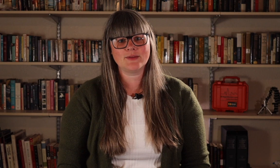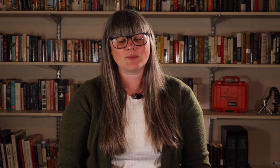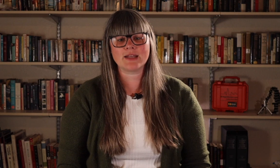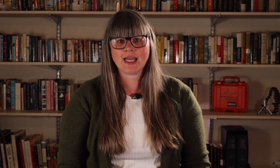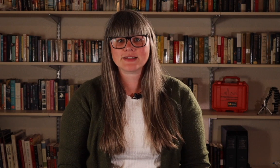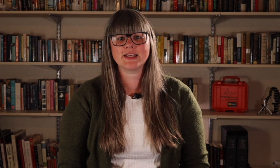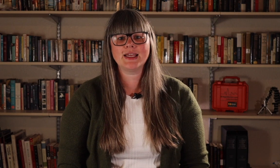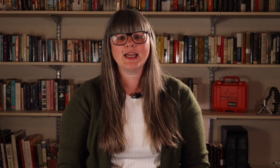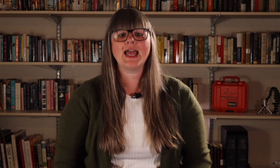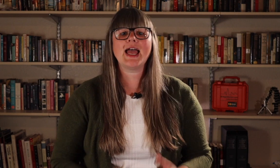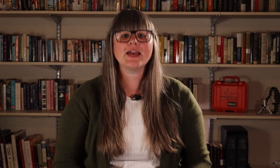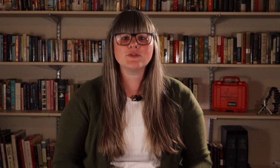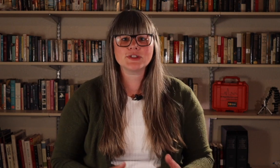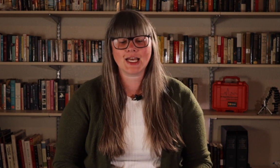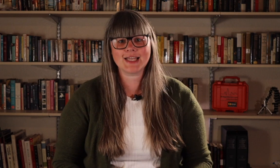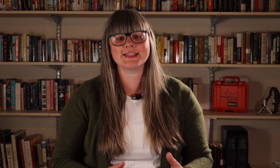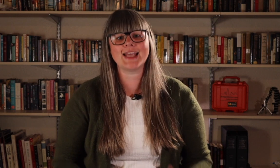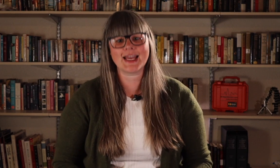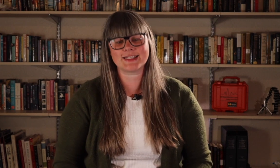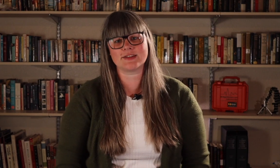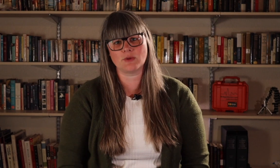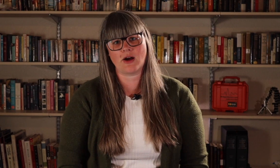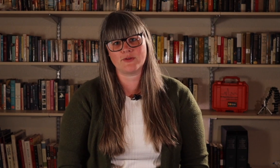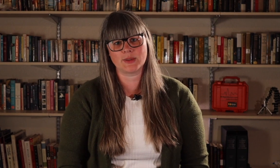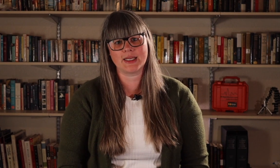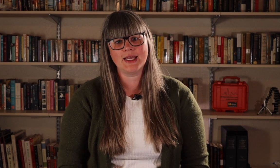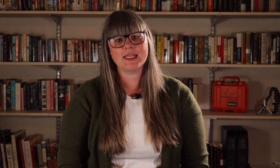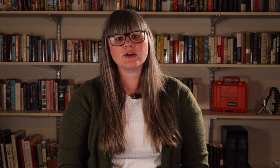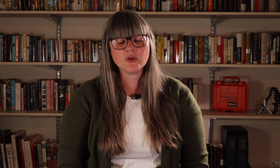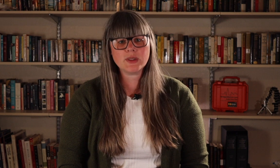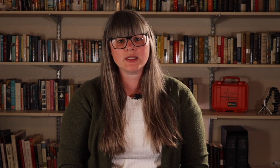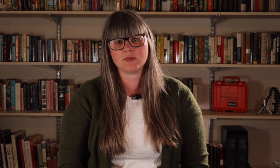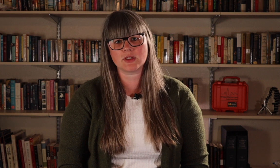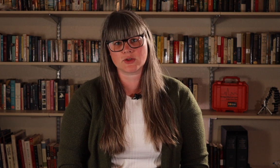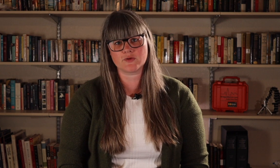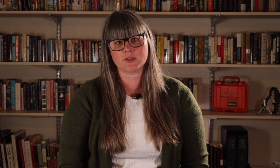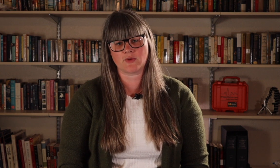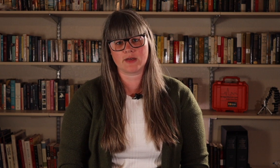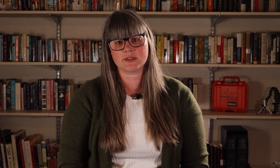And lastly, ADVERTISE the access you are offering, including the names of the service providers.